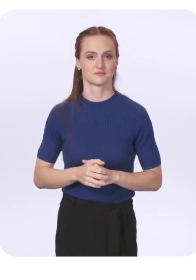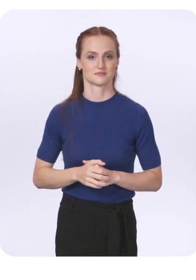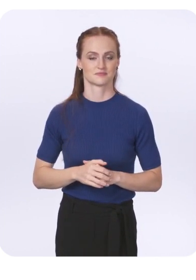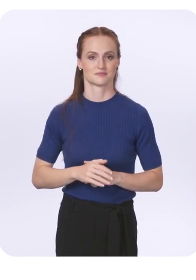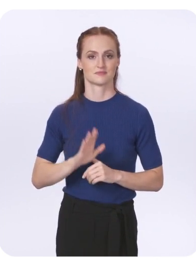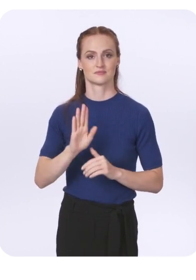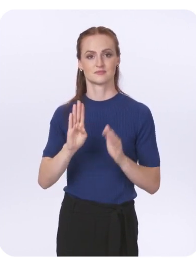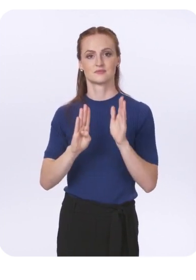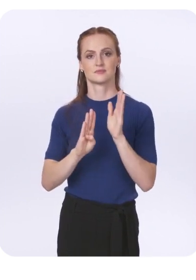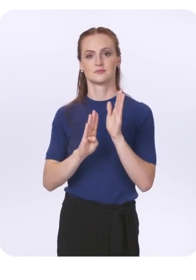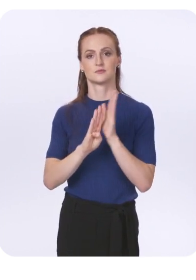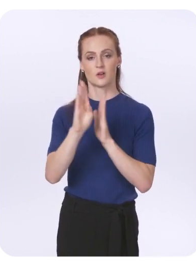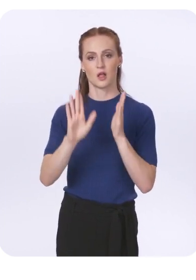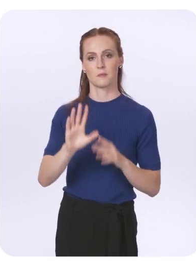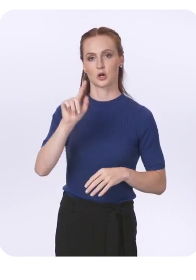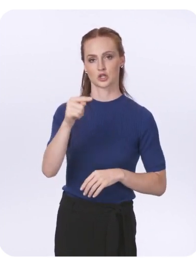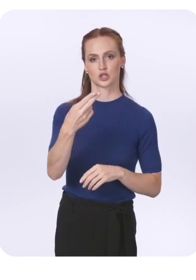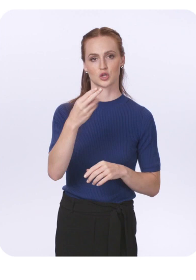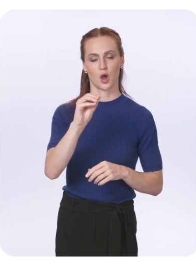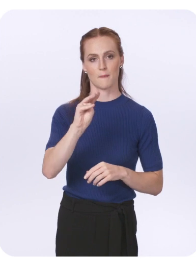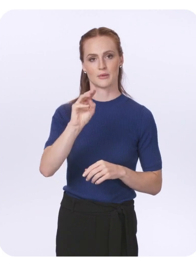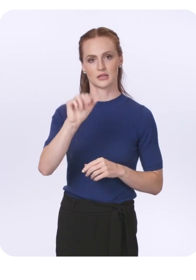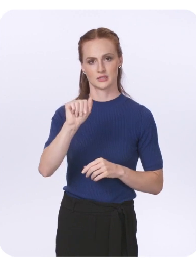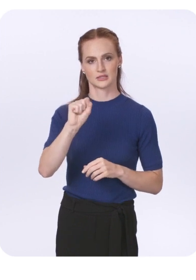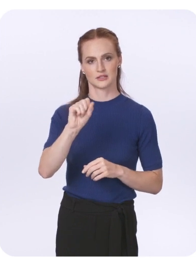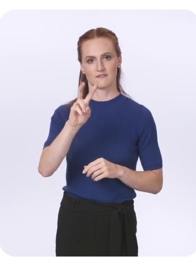In their developer, Thomas Van Den Berg’s words,